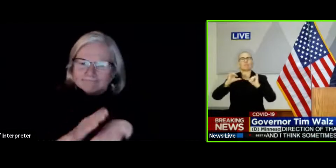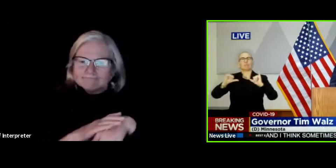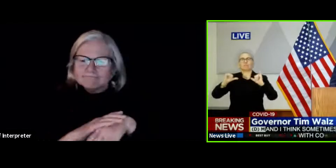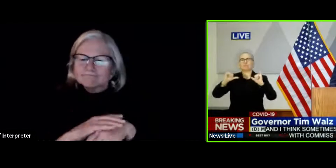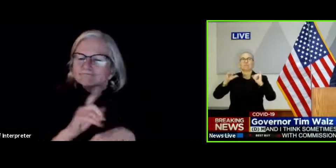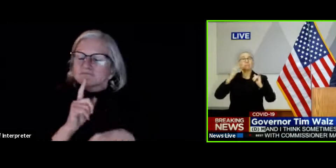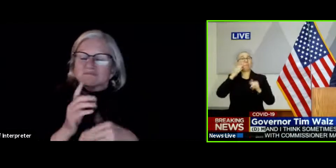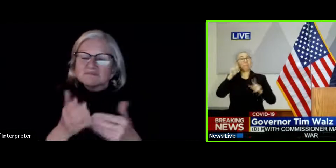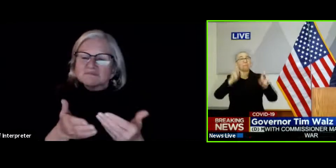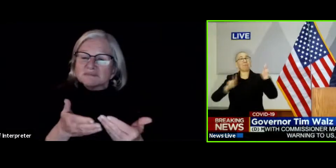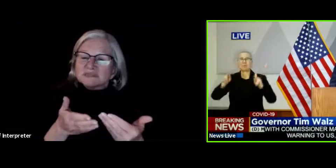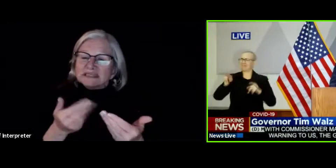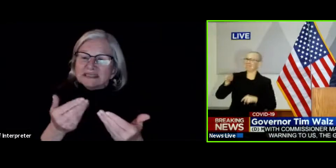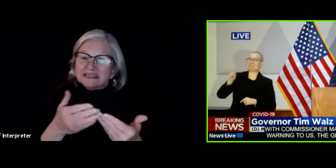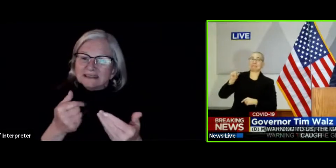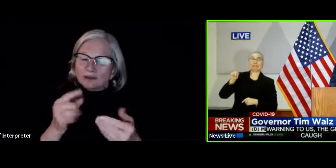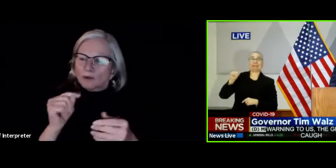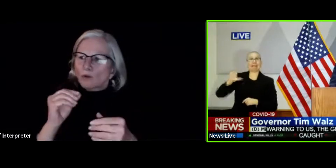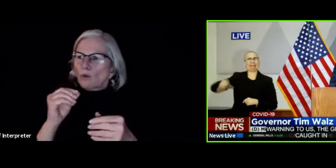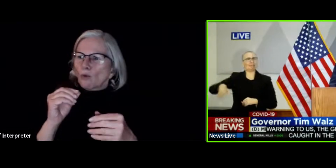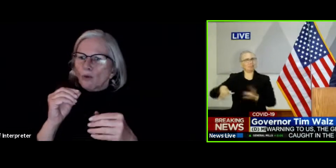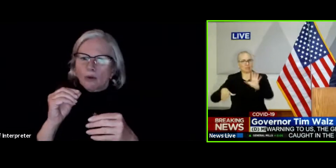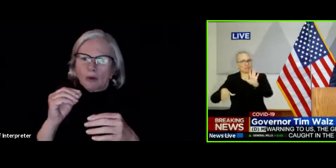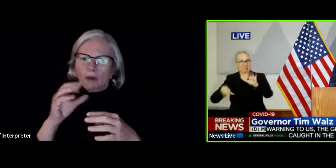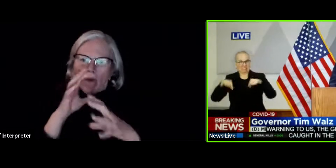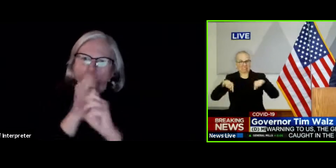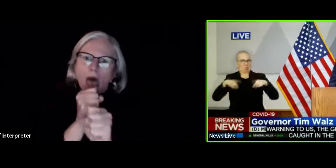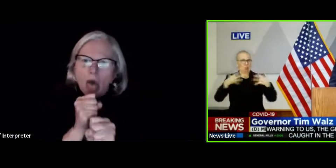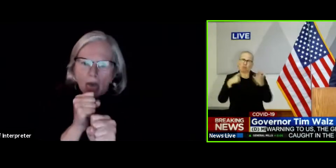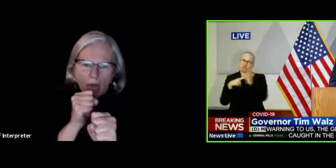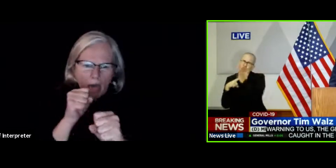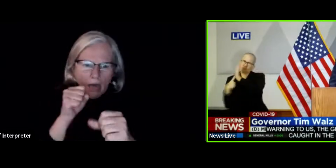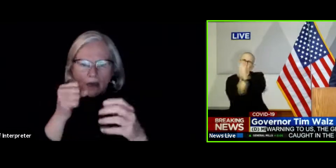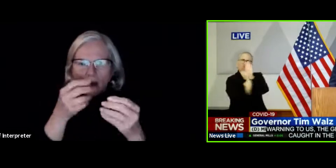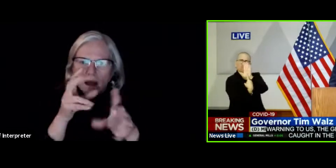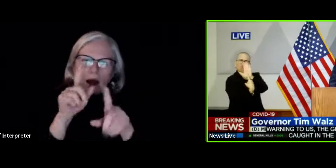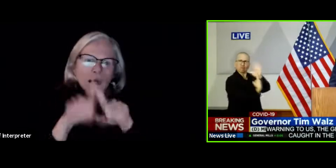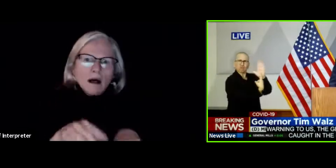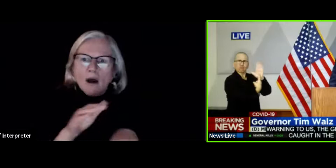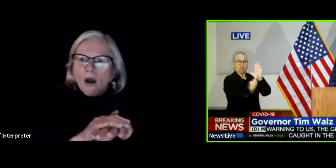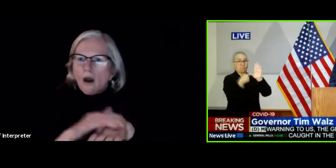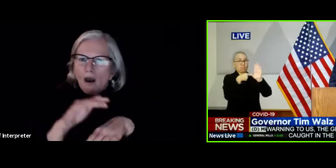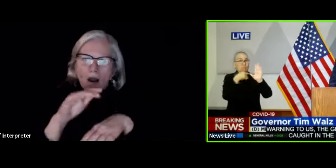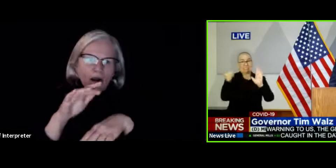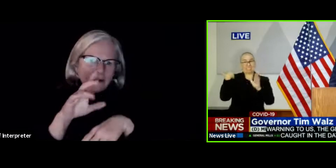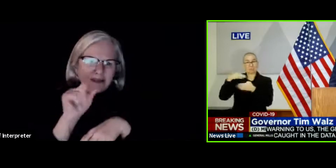AND I ALSO WANT TO SAY, WE SAW THIS WEEKEND AN UNPRECEDENTED NUMBER,